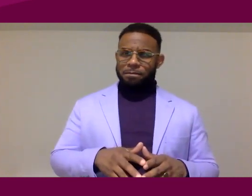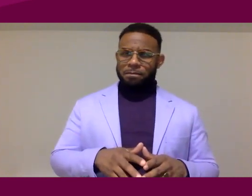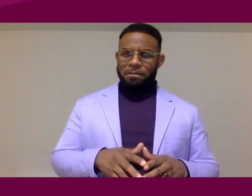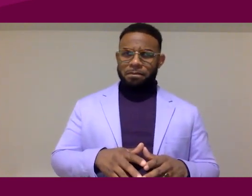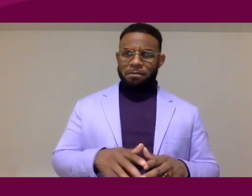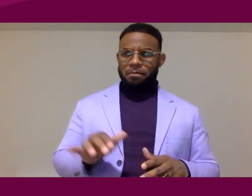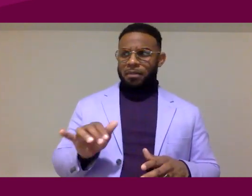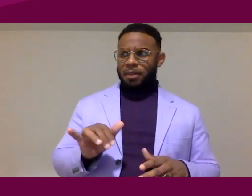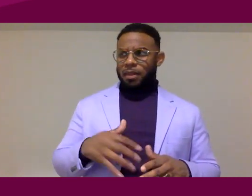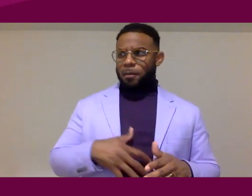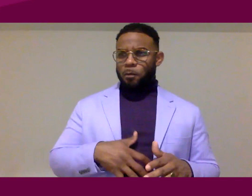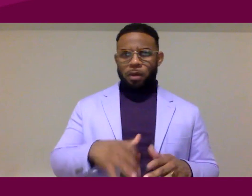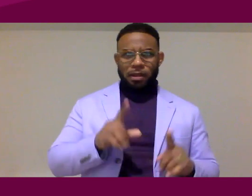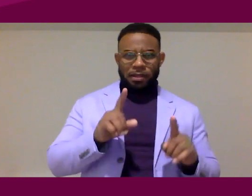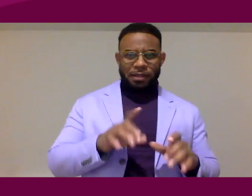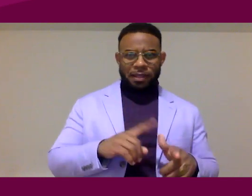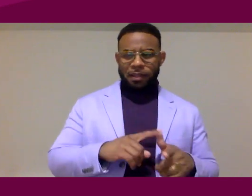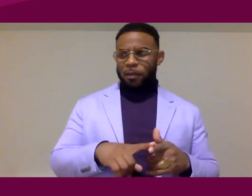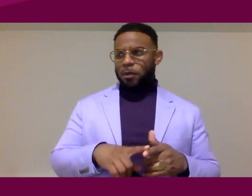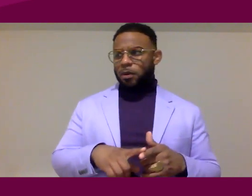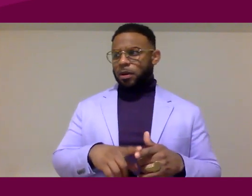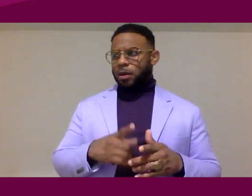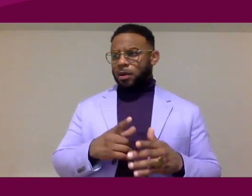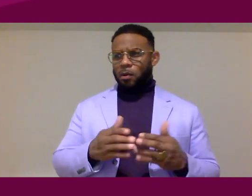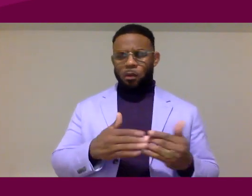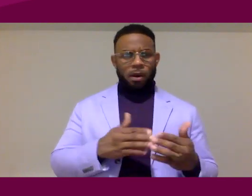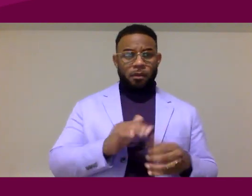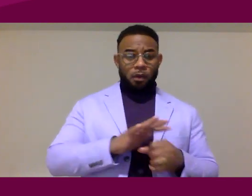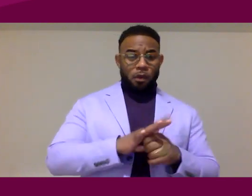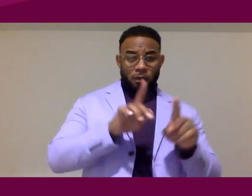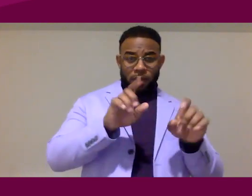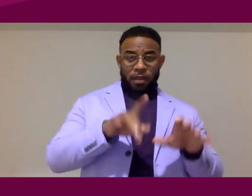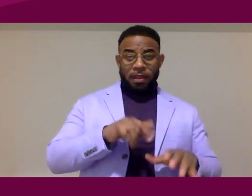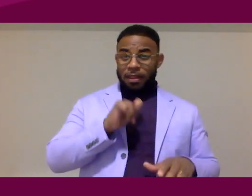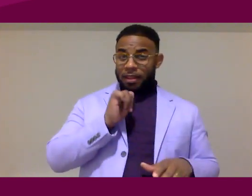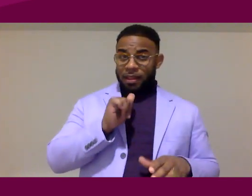Like pregnancy tests or whatnot, the COVID tests are not accessible.